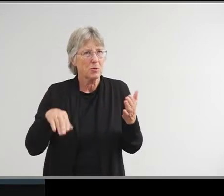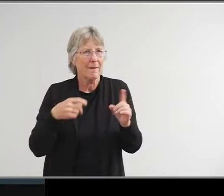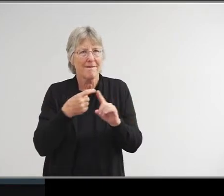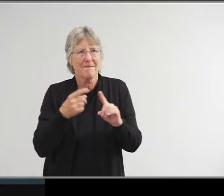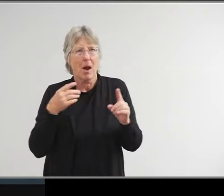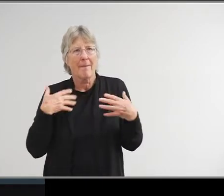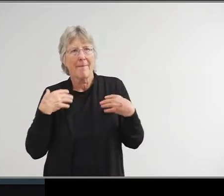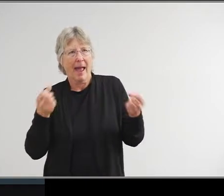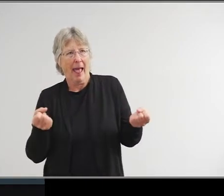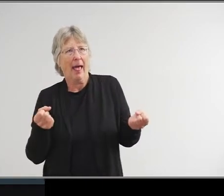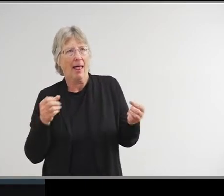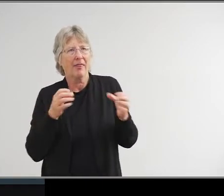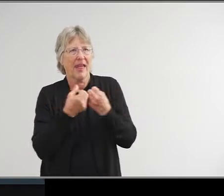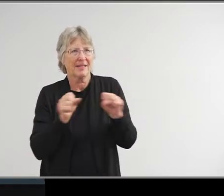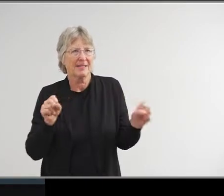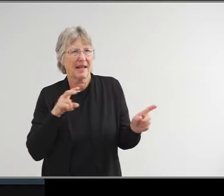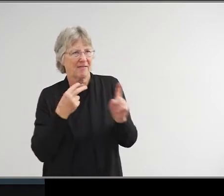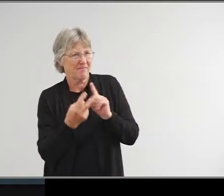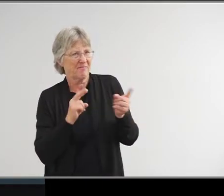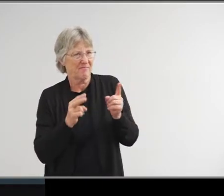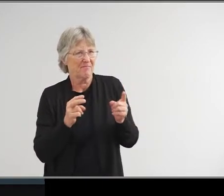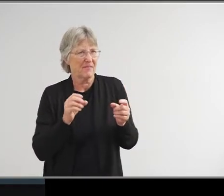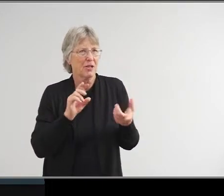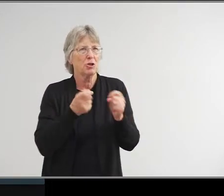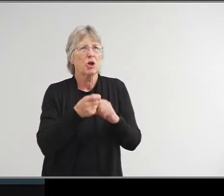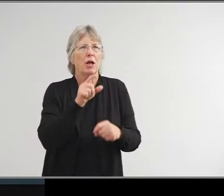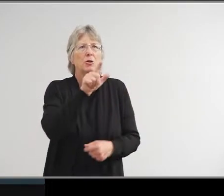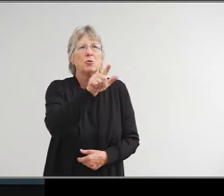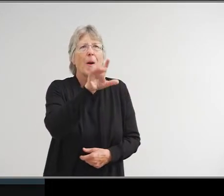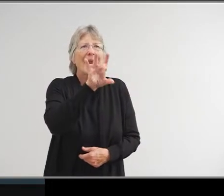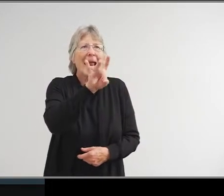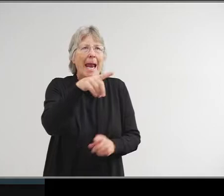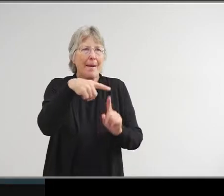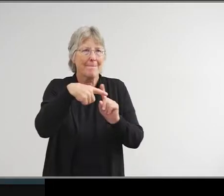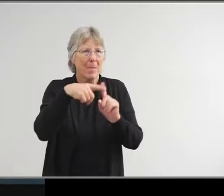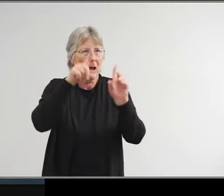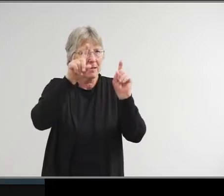that add a 28 positive test per 100,000 is at a safe level.